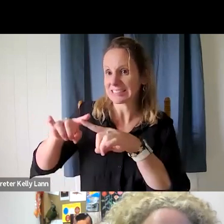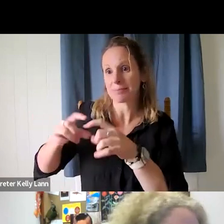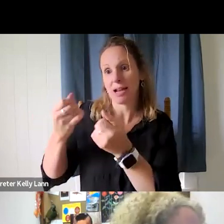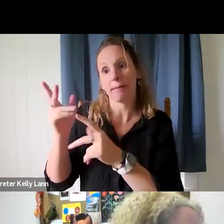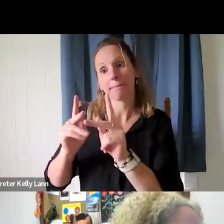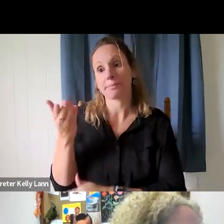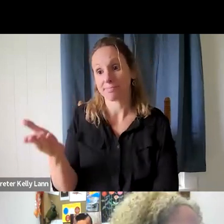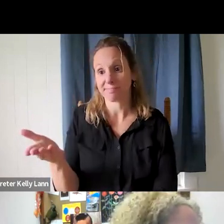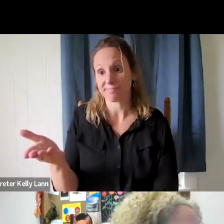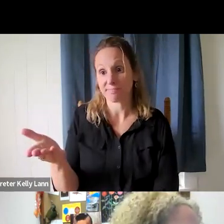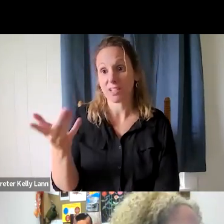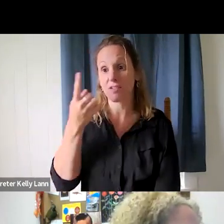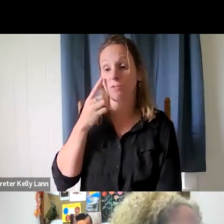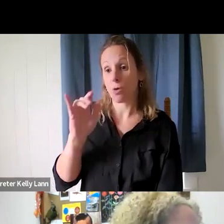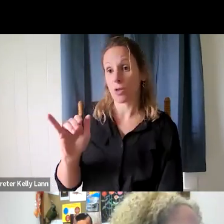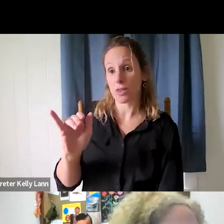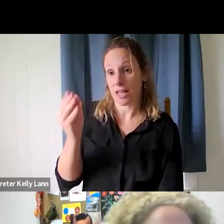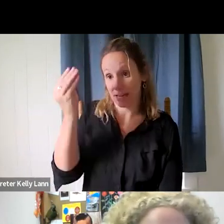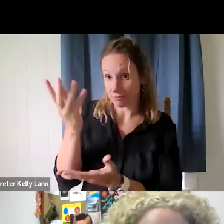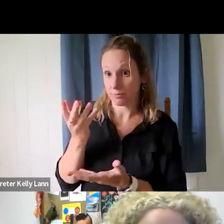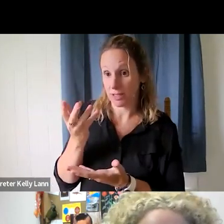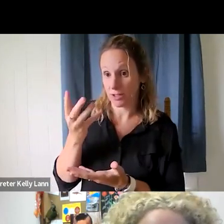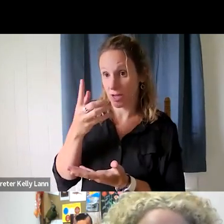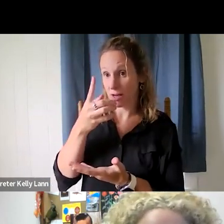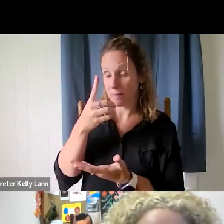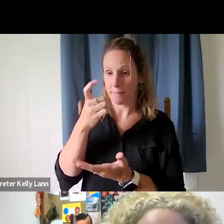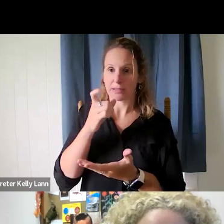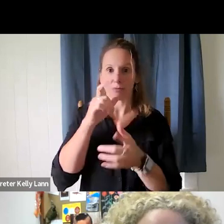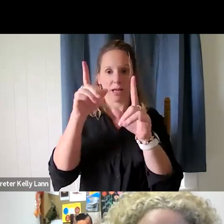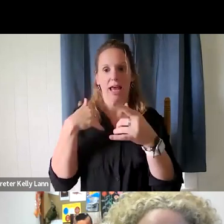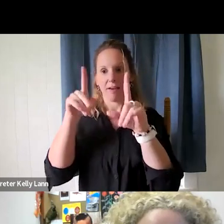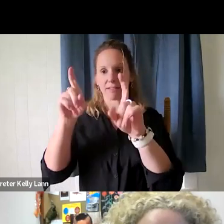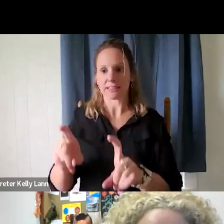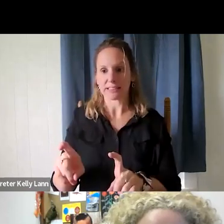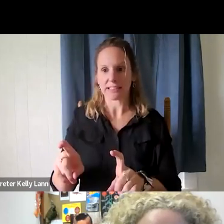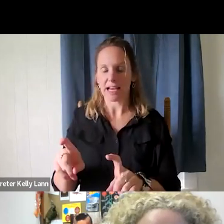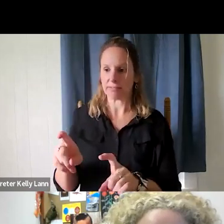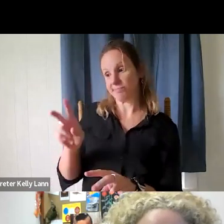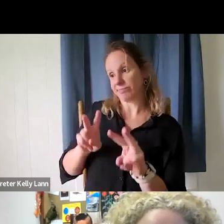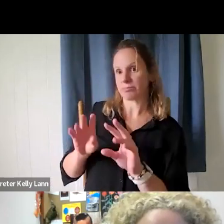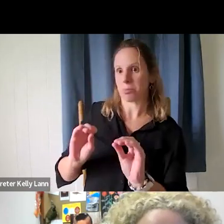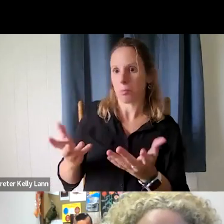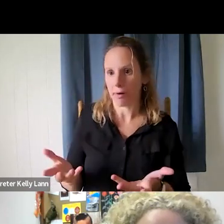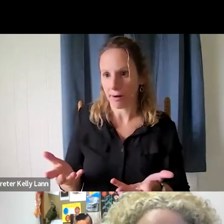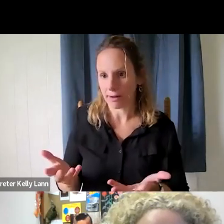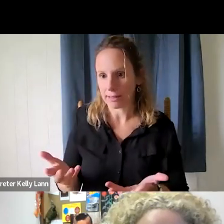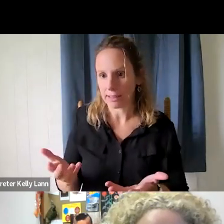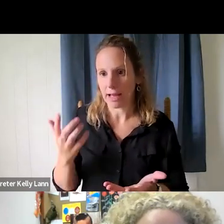to kind of give us that information 'cause there's not a test that we can look at for anxiety, right?